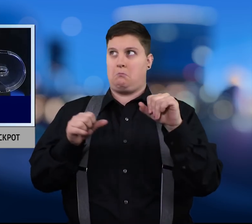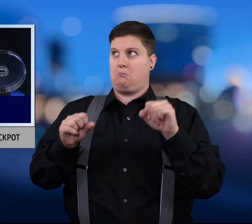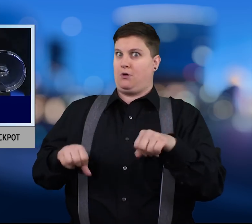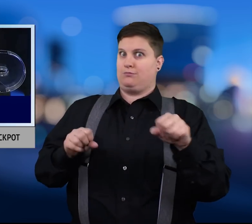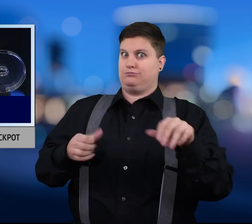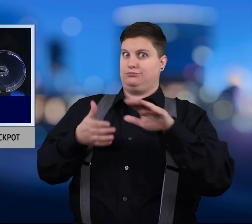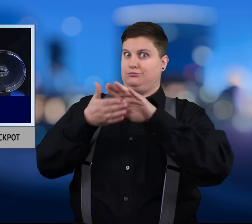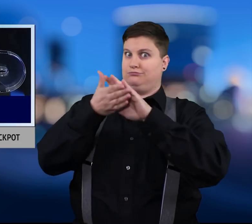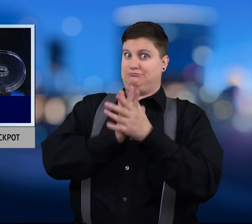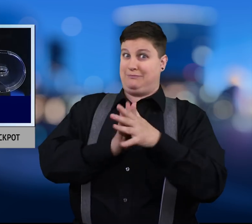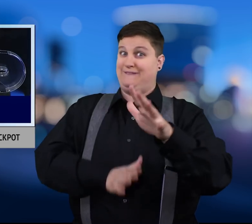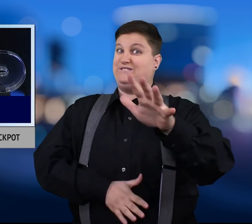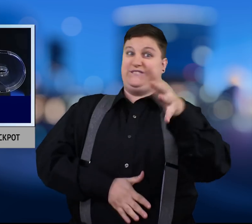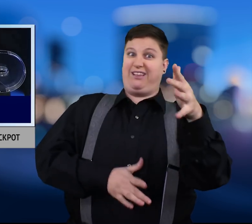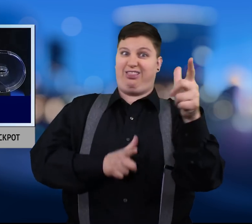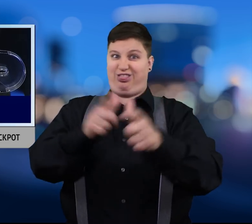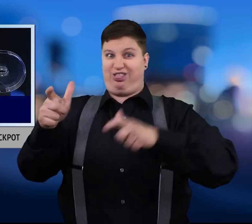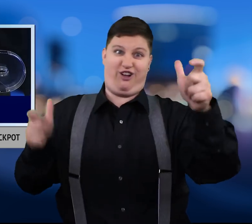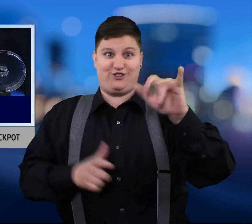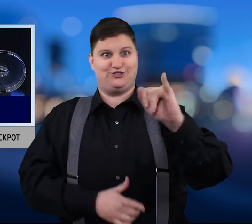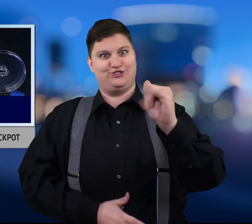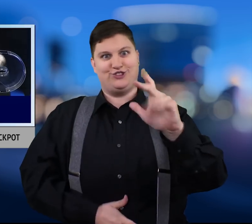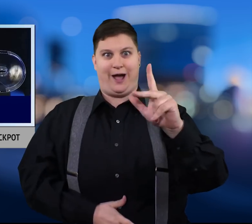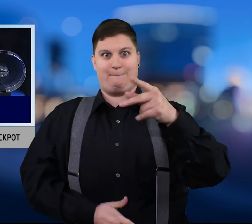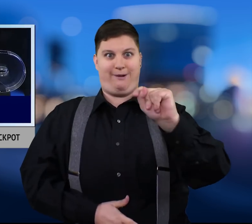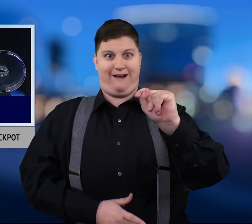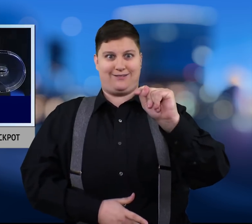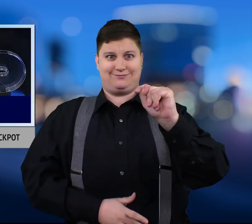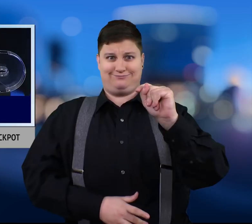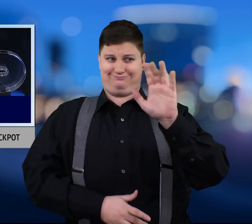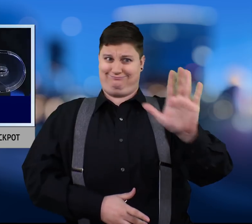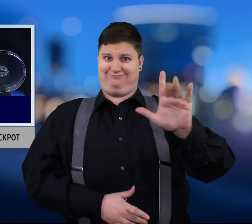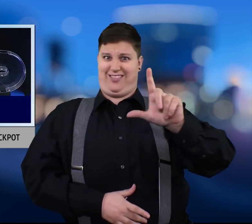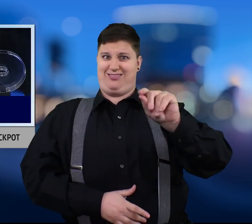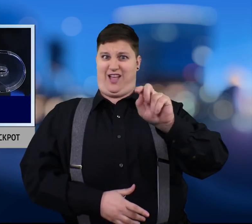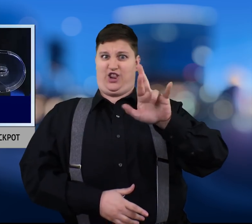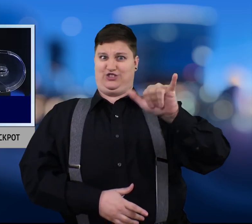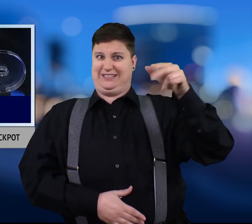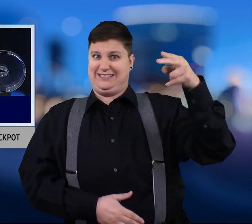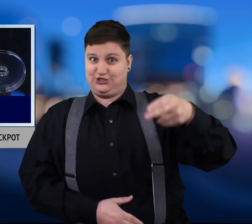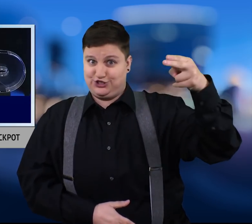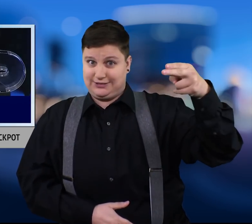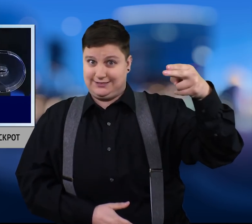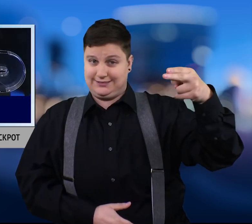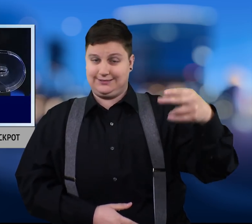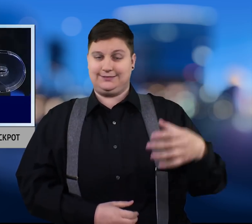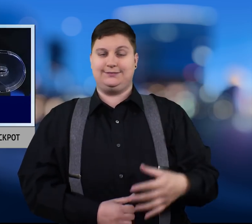That would be the fifth-largest jackpot in that game's history.